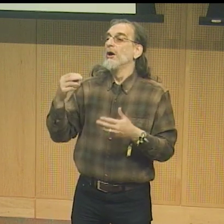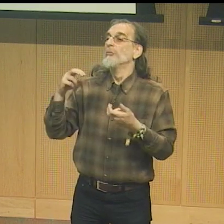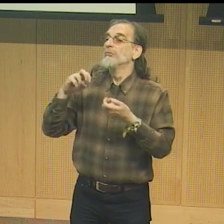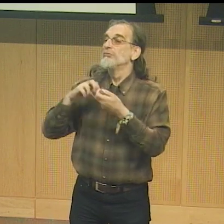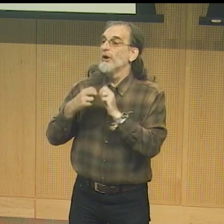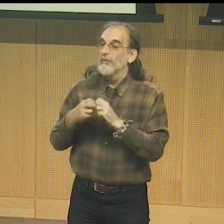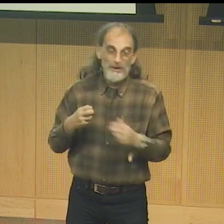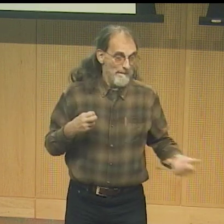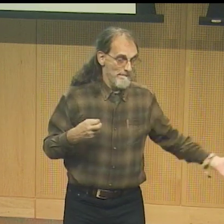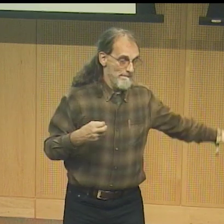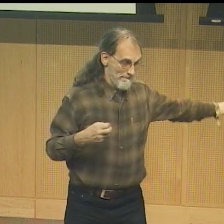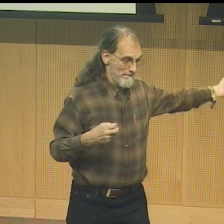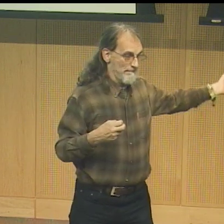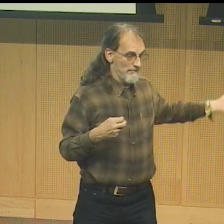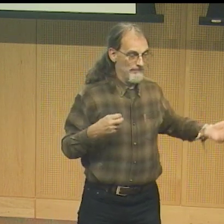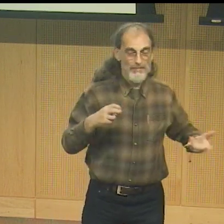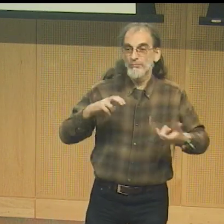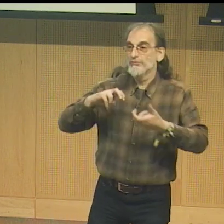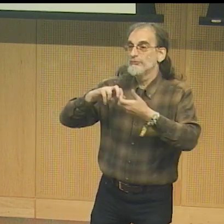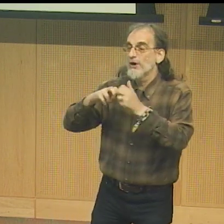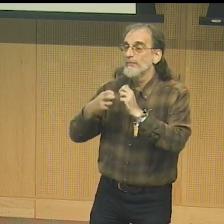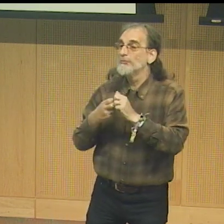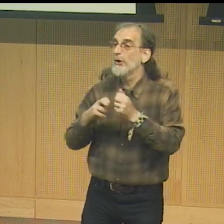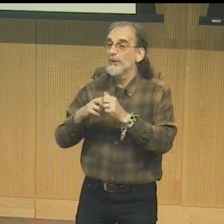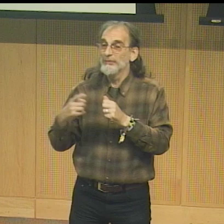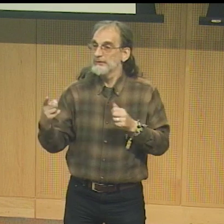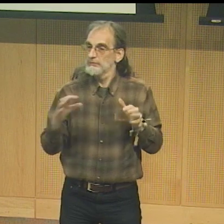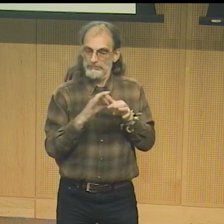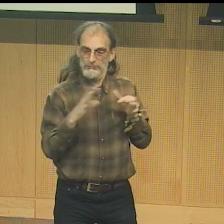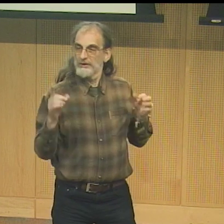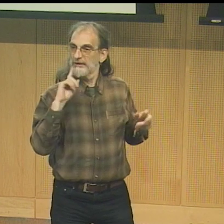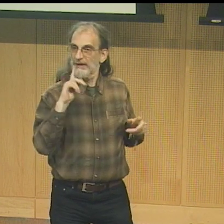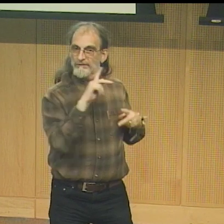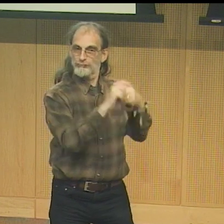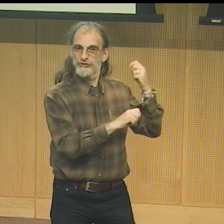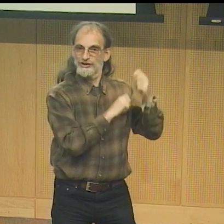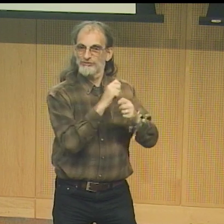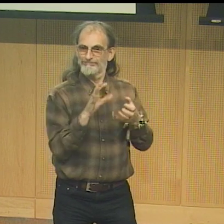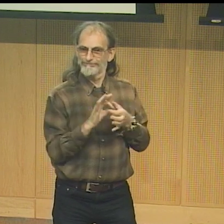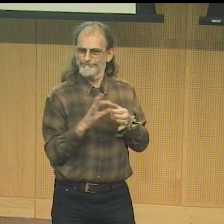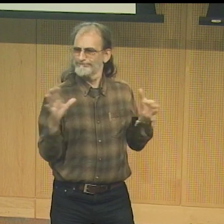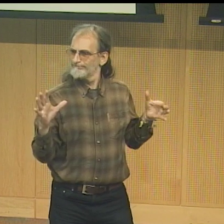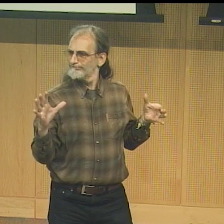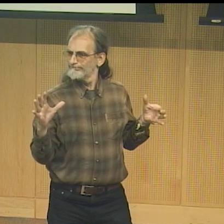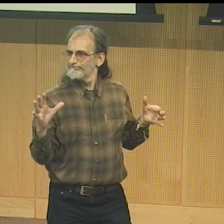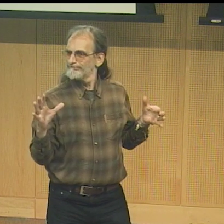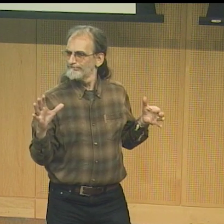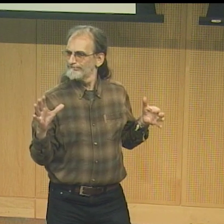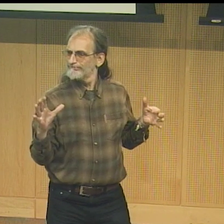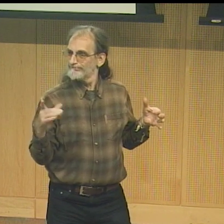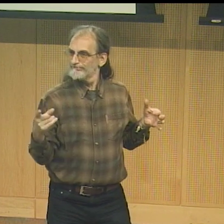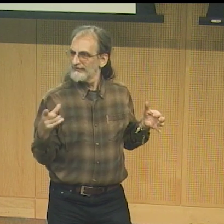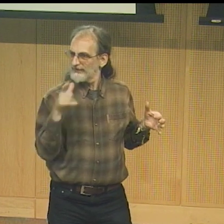The problem with it is that the young generation is disconnected from the older generation.